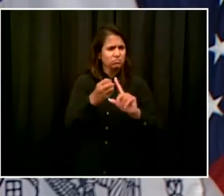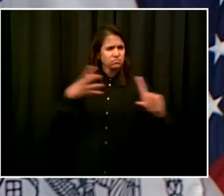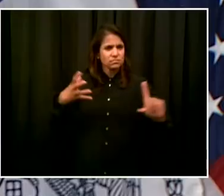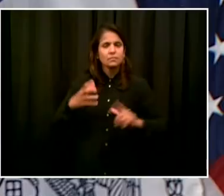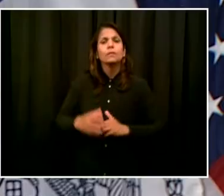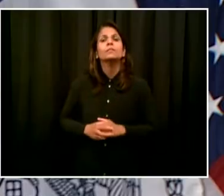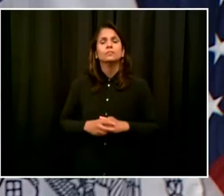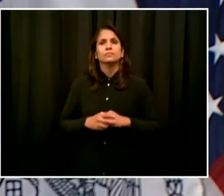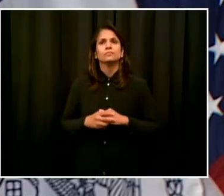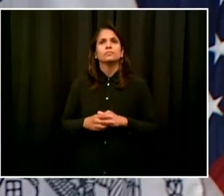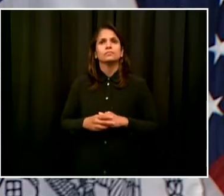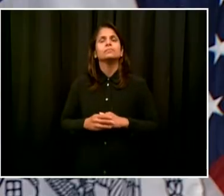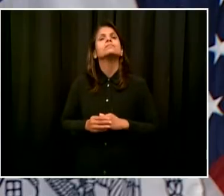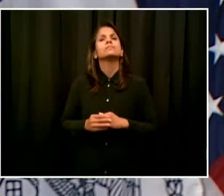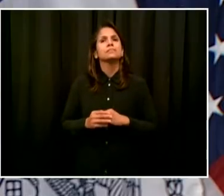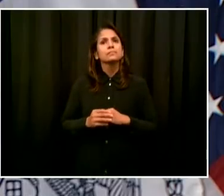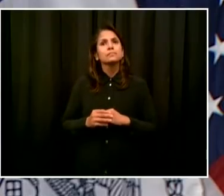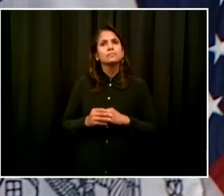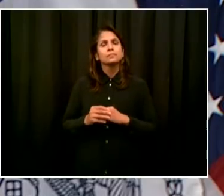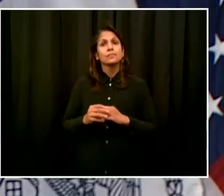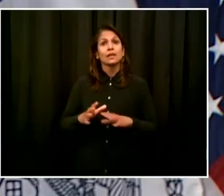AND I WILL TURN TO THE EXPERT